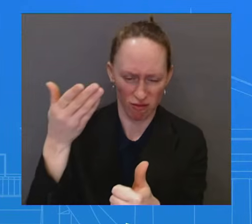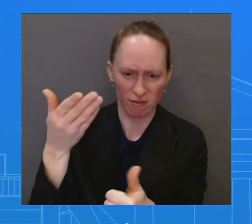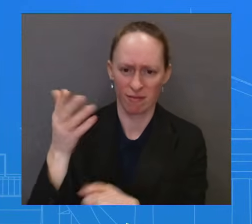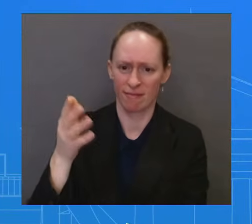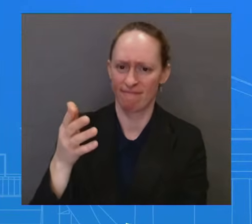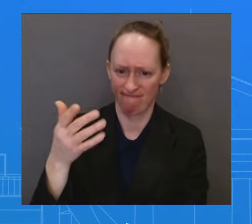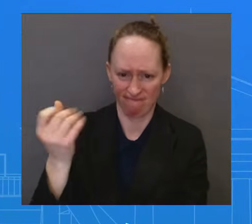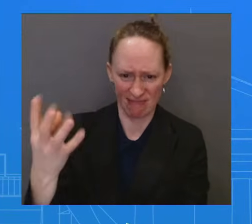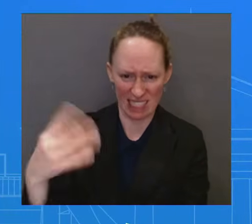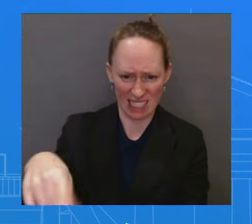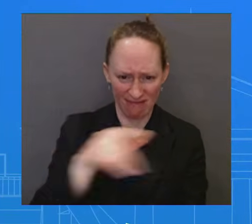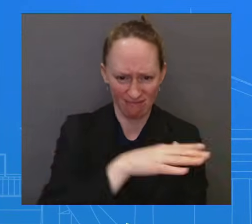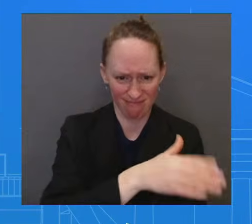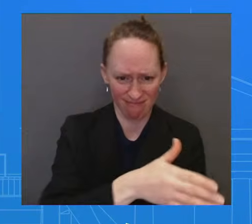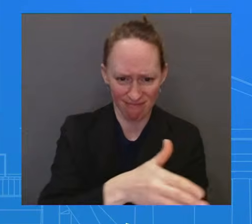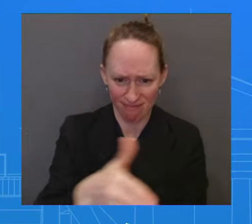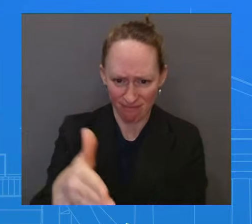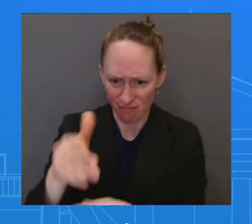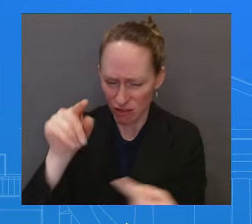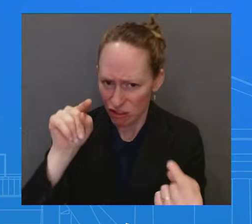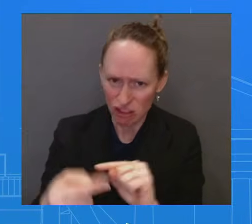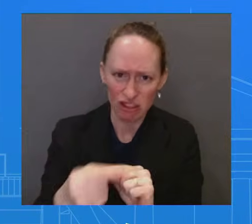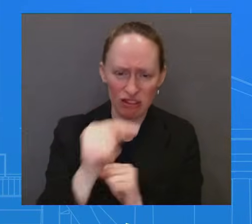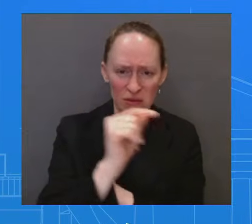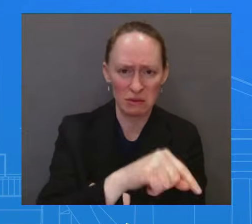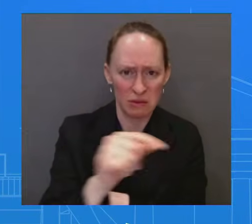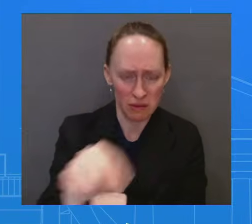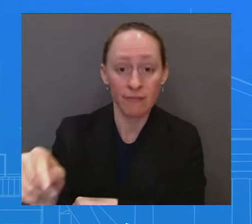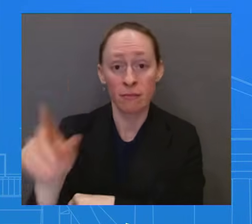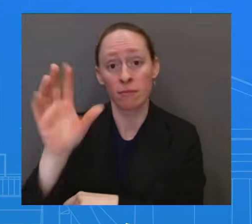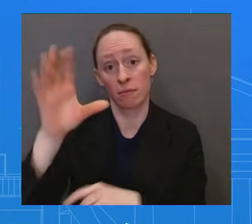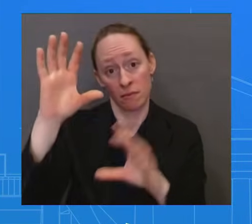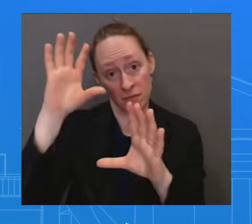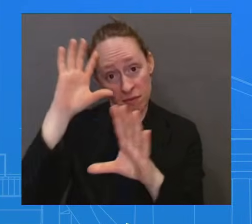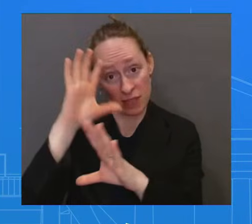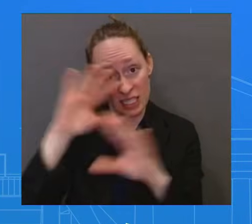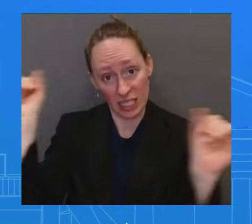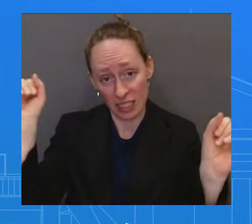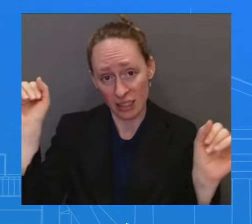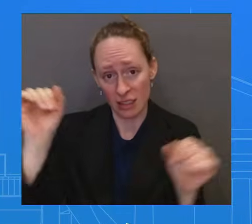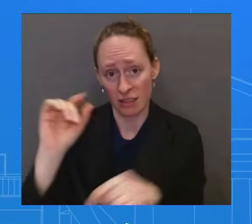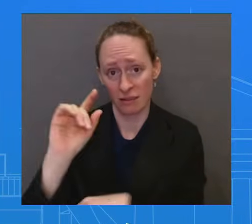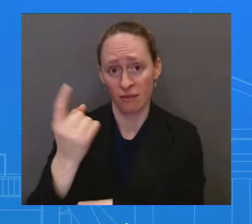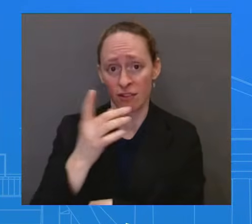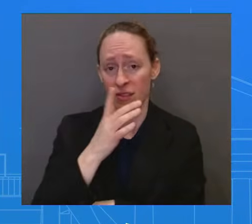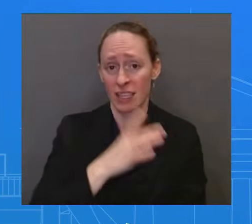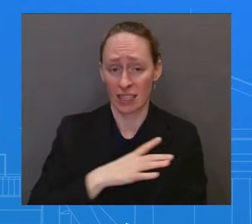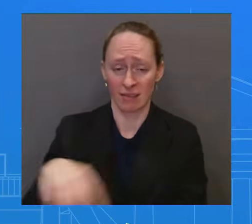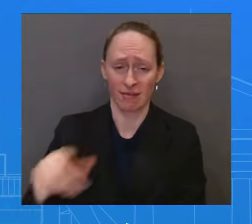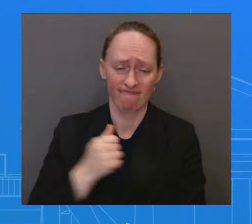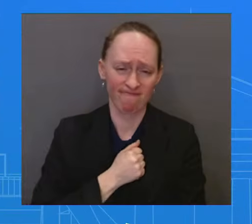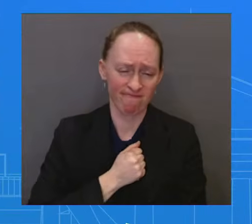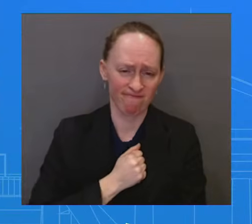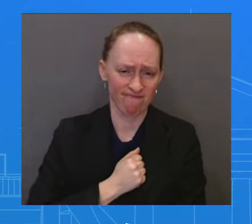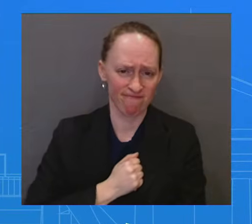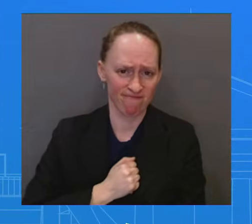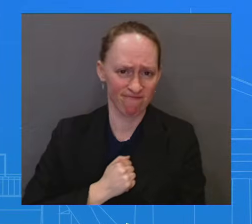and everyone else who has been affected by this senseless act of violence. On behalf of the United States, we send our condolences